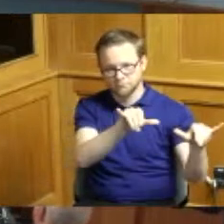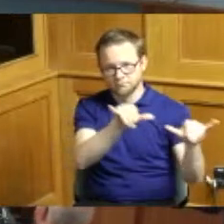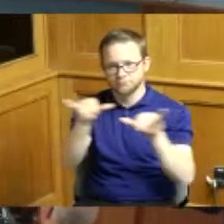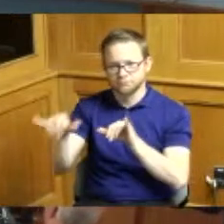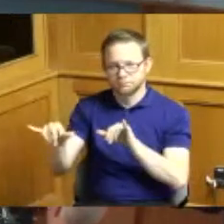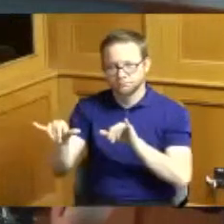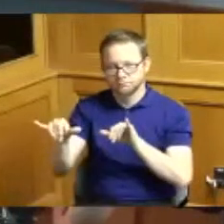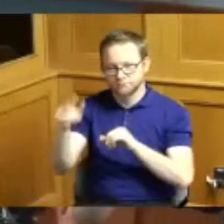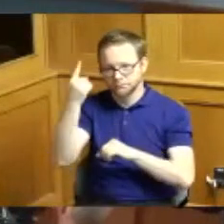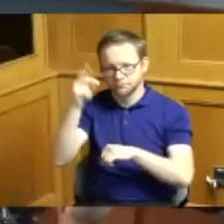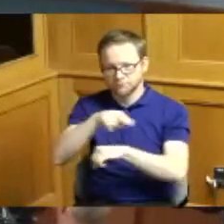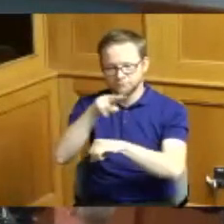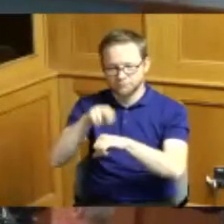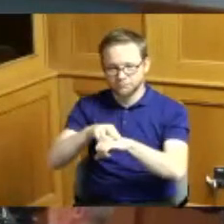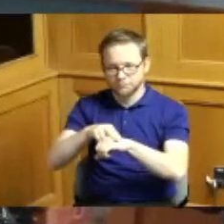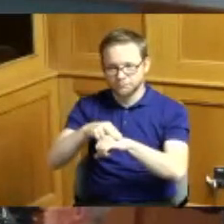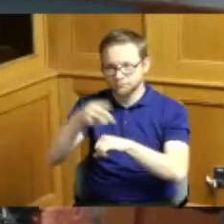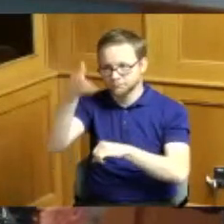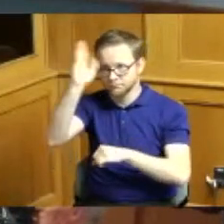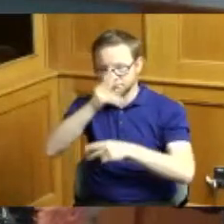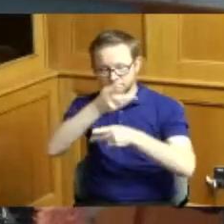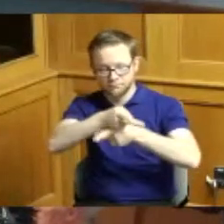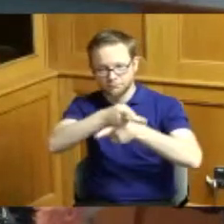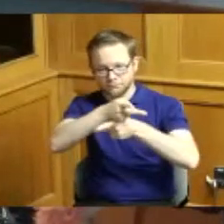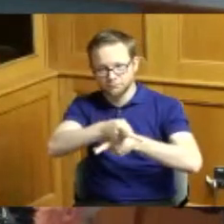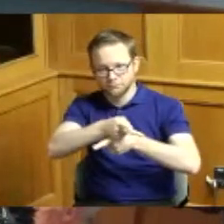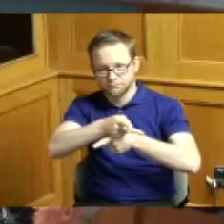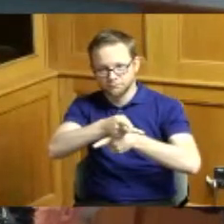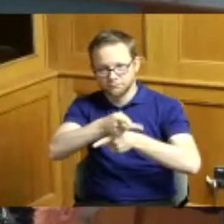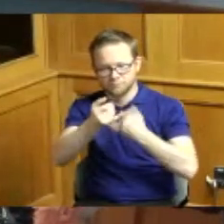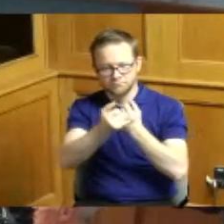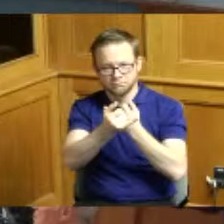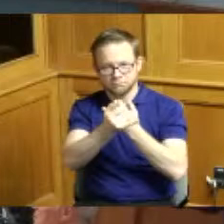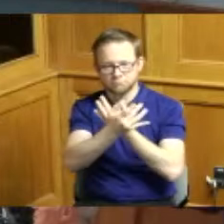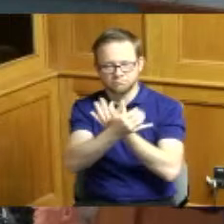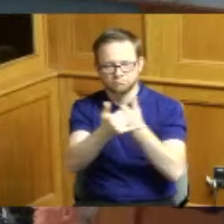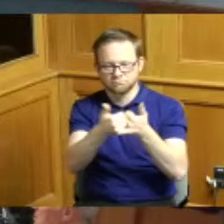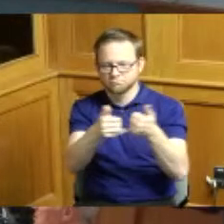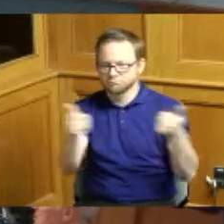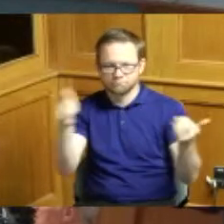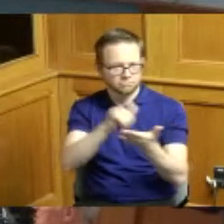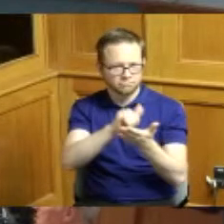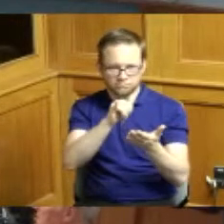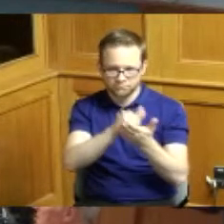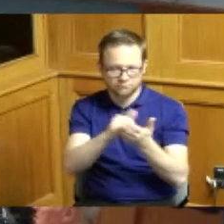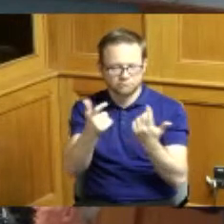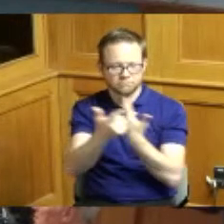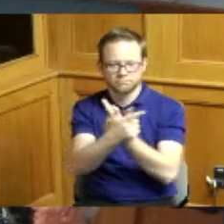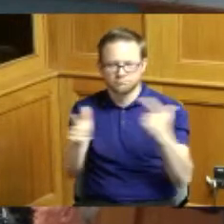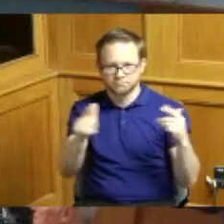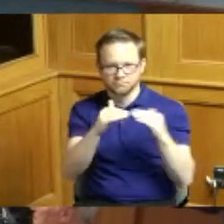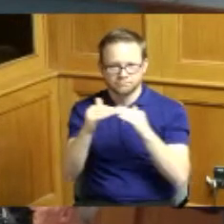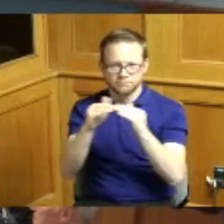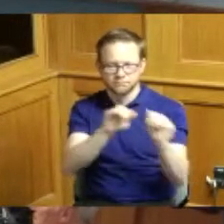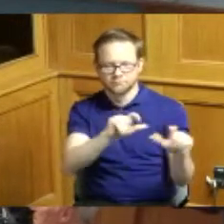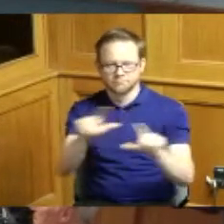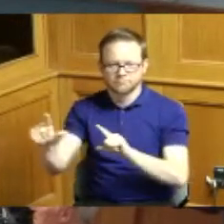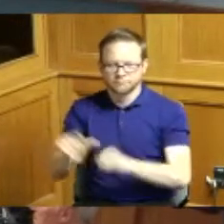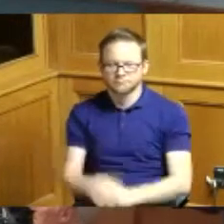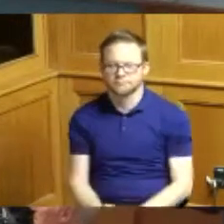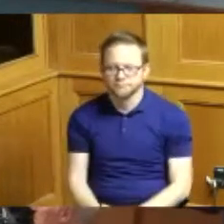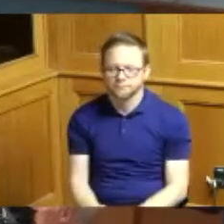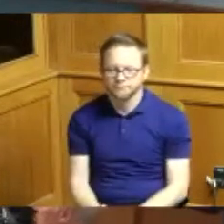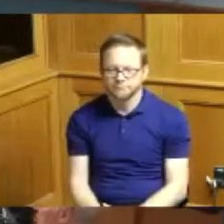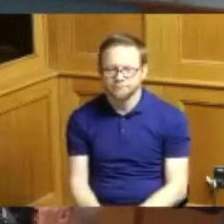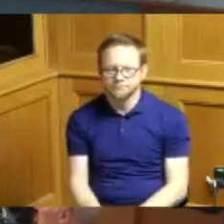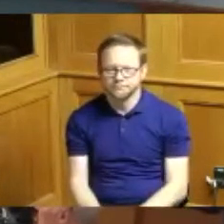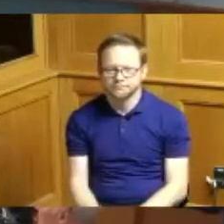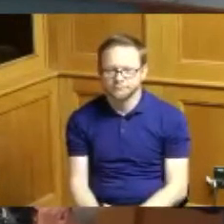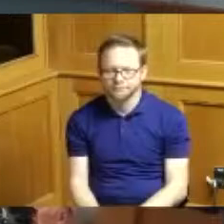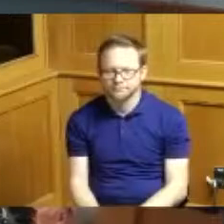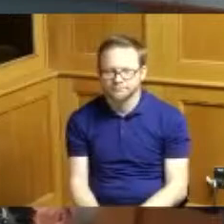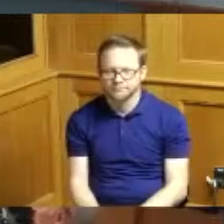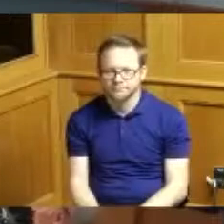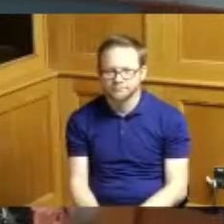for which it stands one nation under God indivisible with liberty